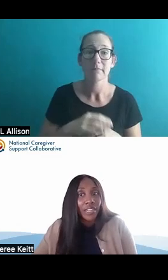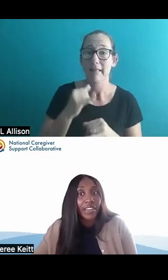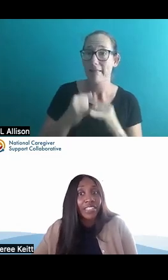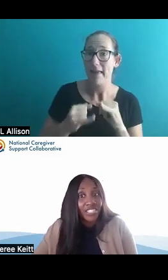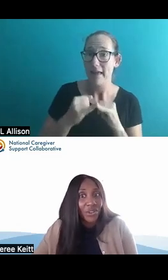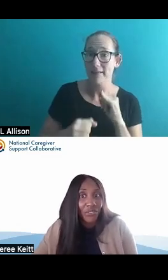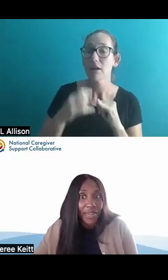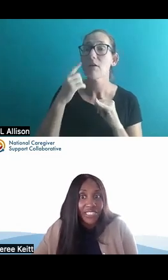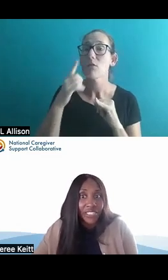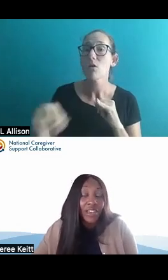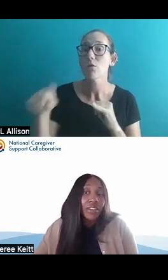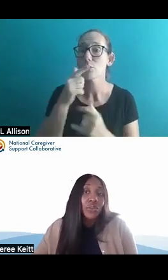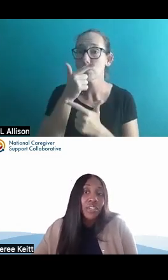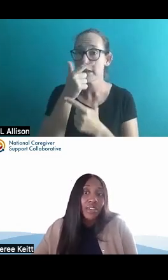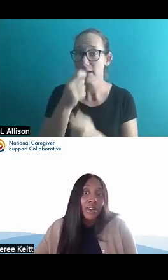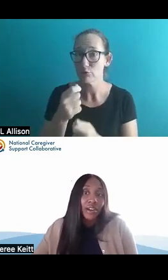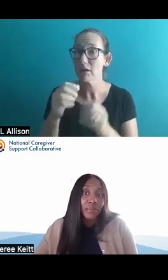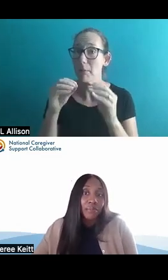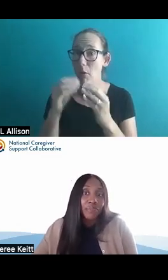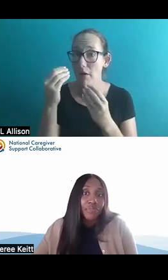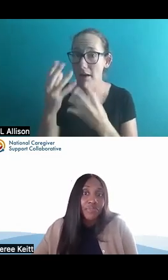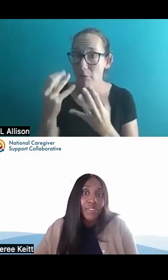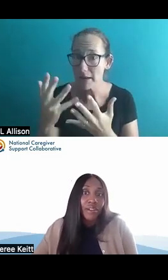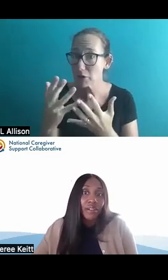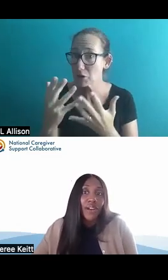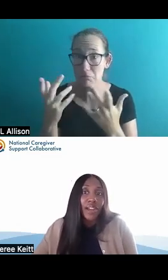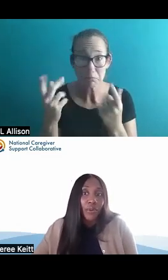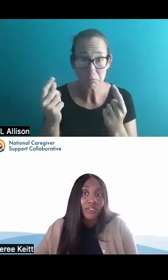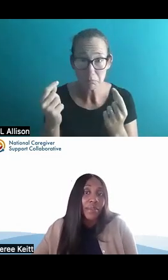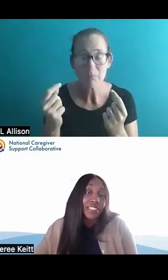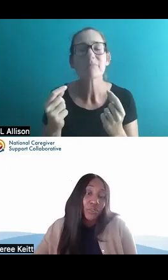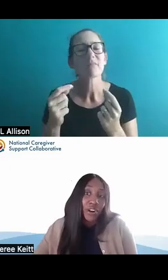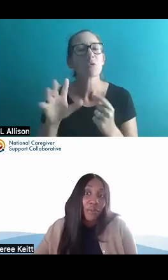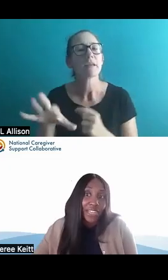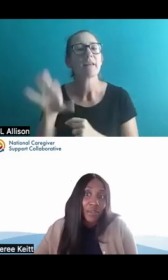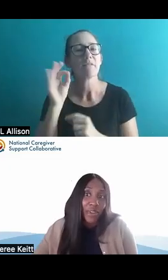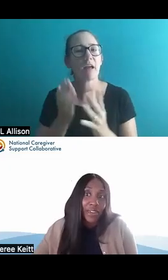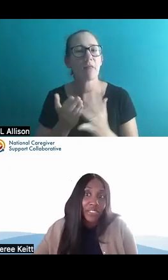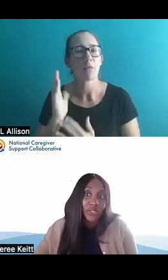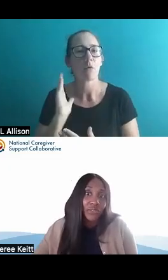in additional information, you can find more information on our project page. You